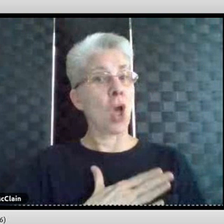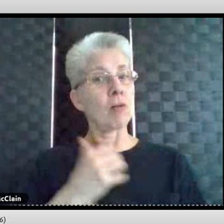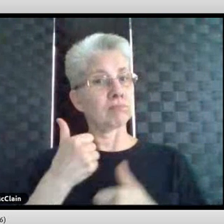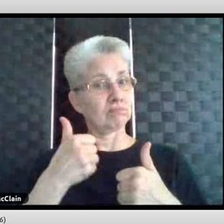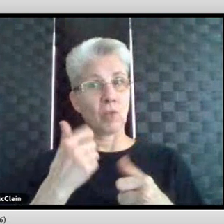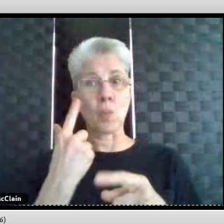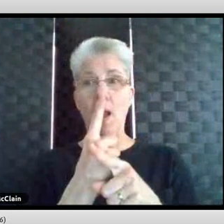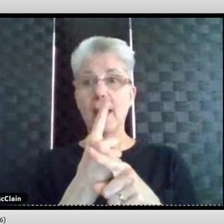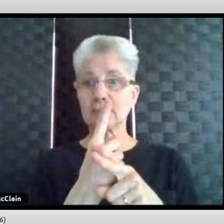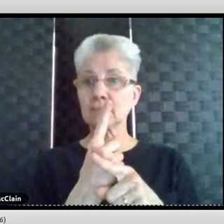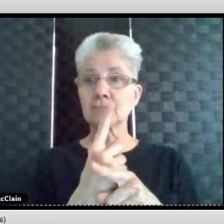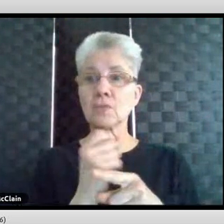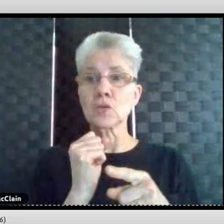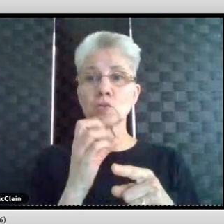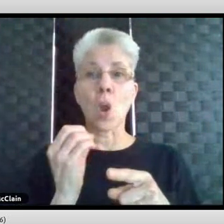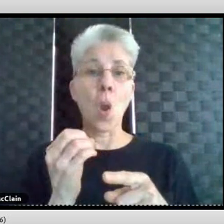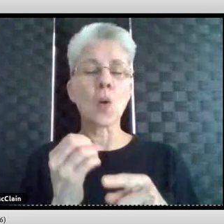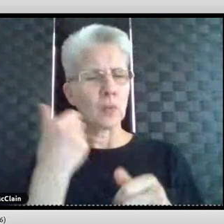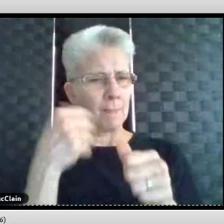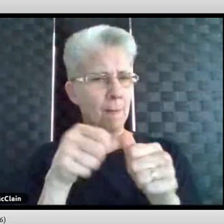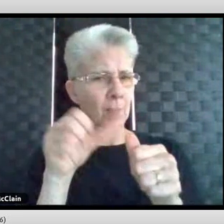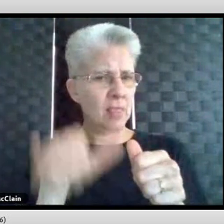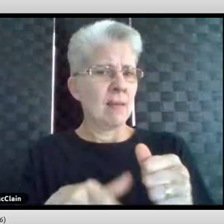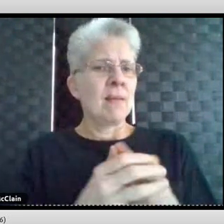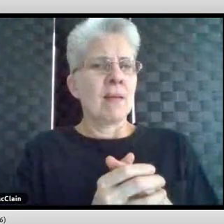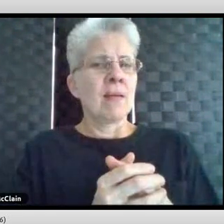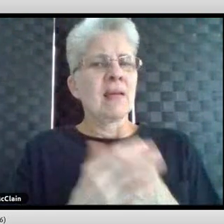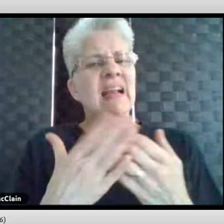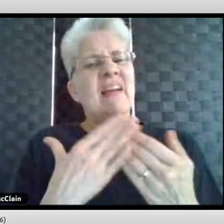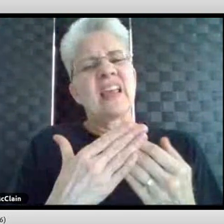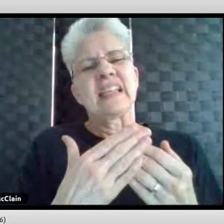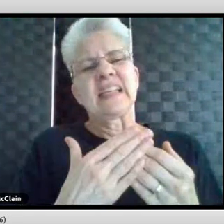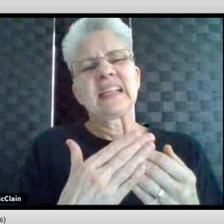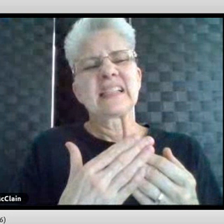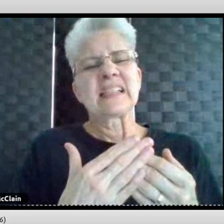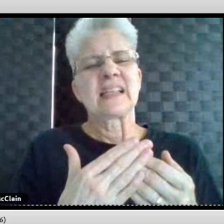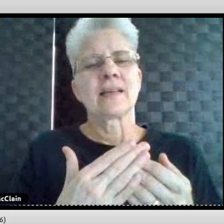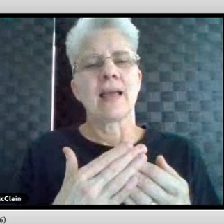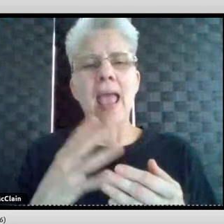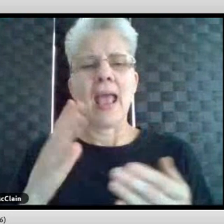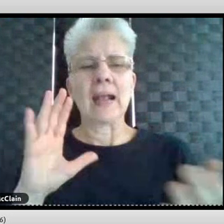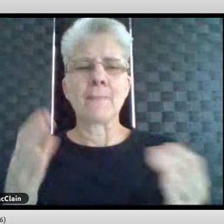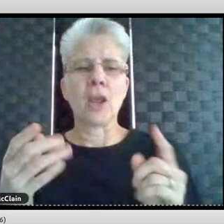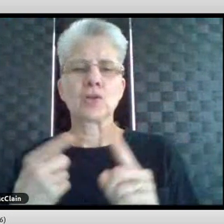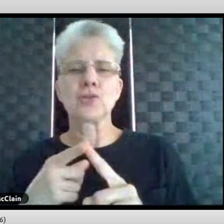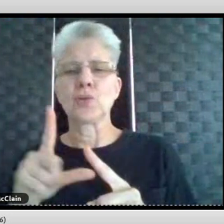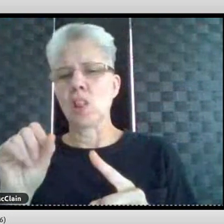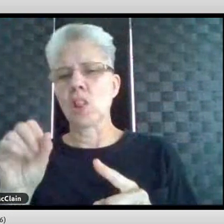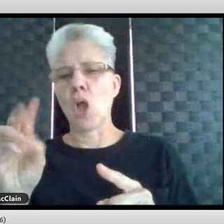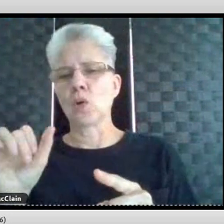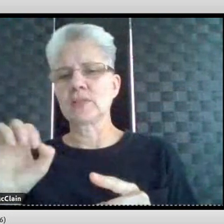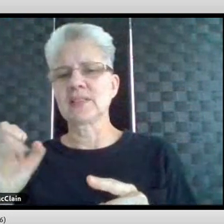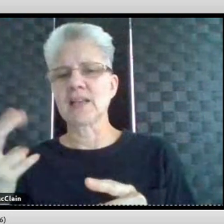Right? So keep that in mind, the convenience and the low "touch." The convenience may sound great,